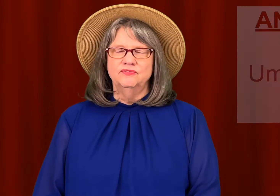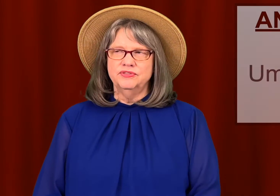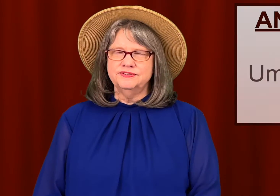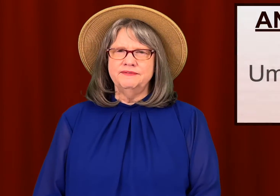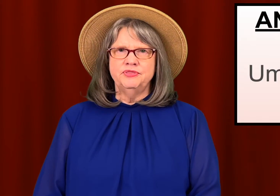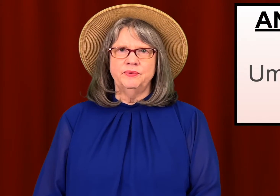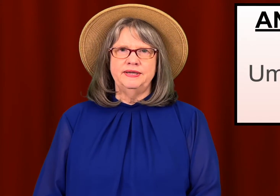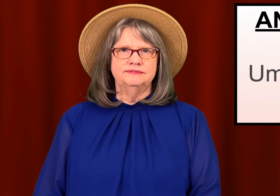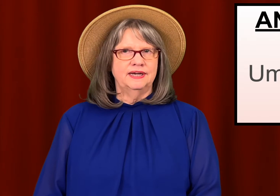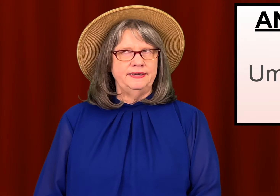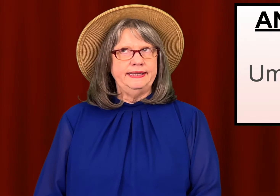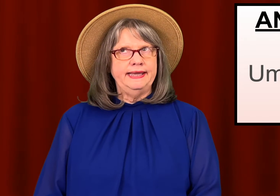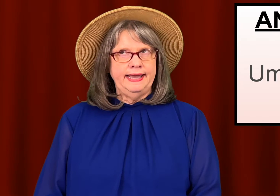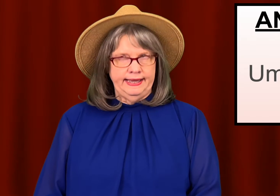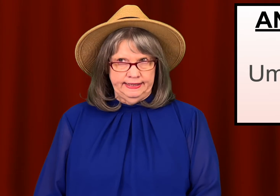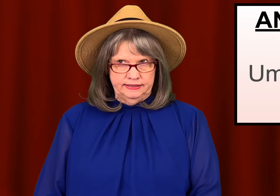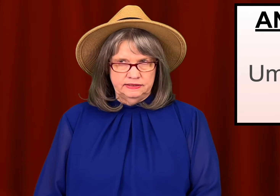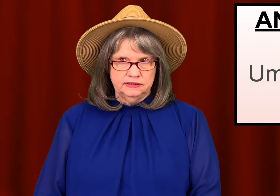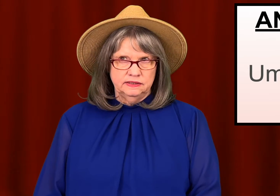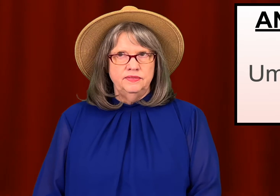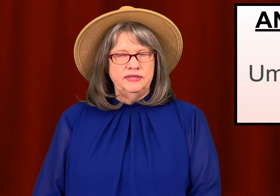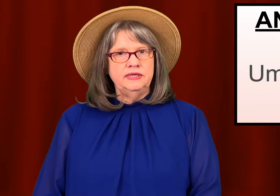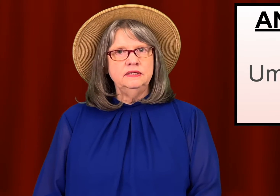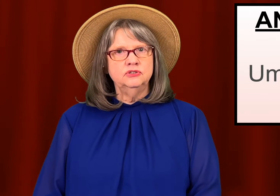For the seventh way of signing AND, the English